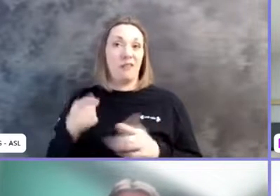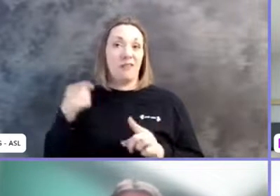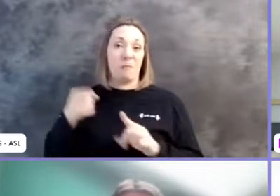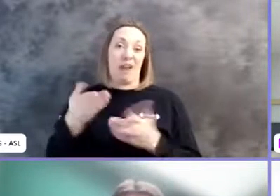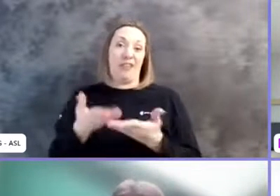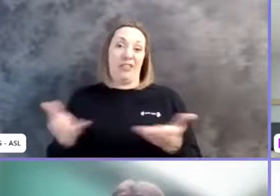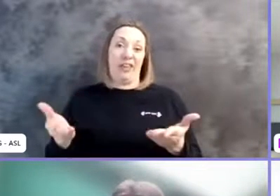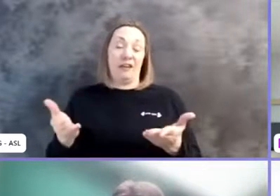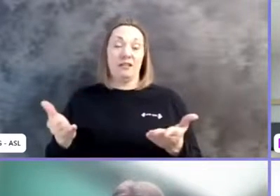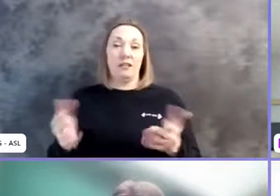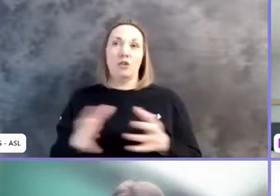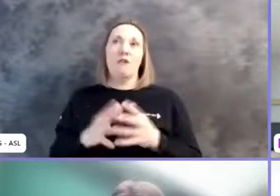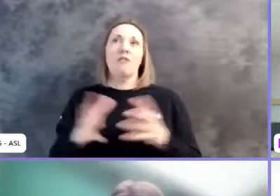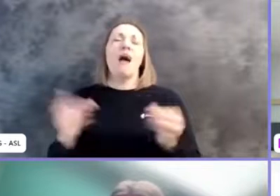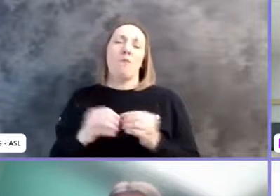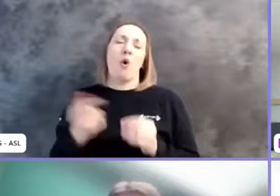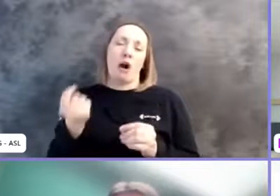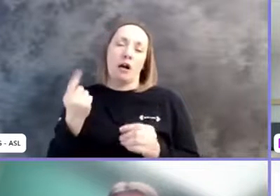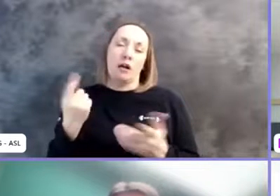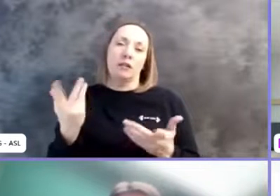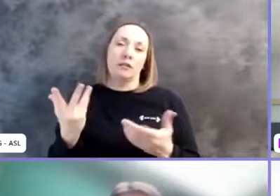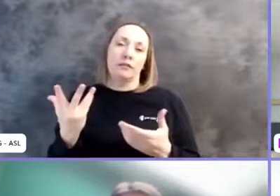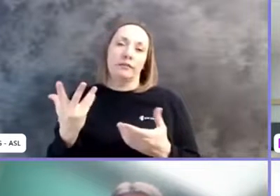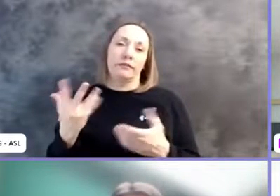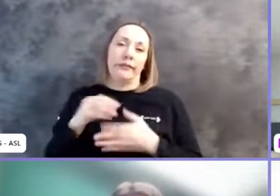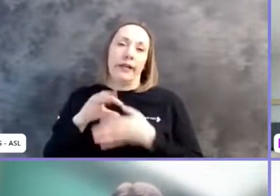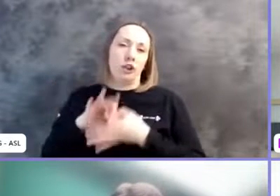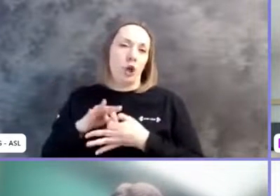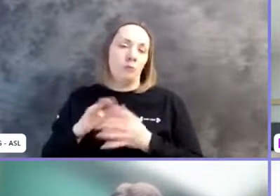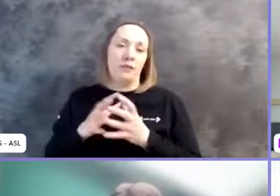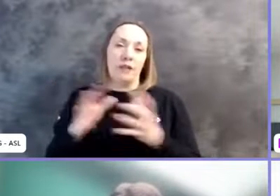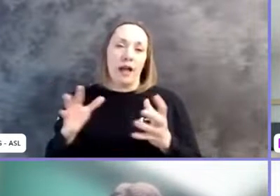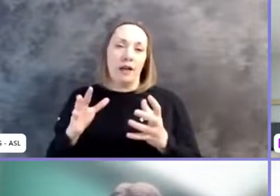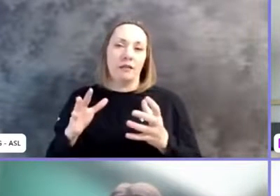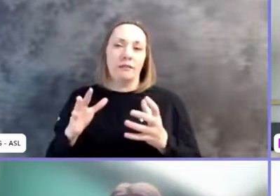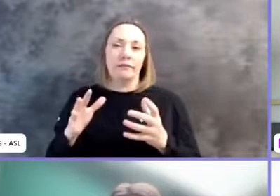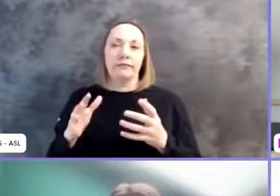and looking at it on their own. So that's one of the